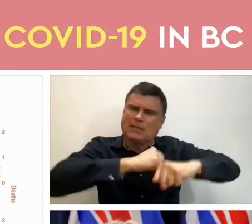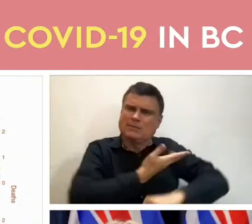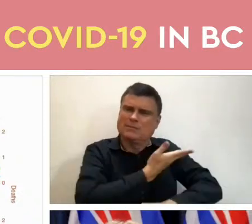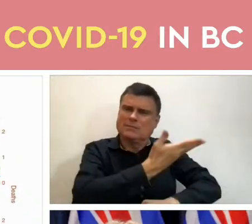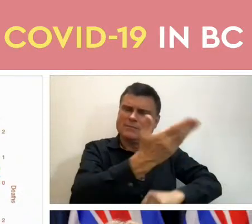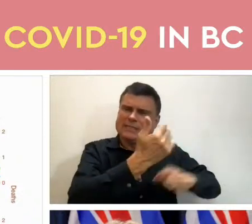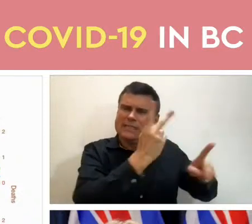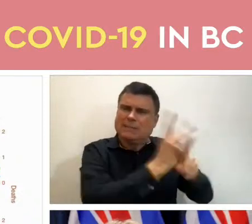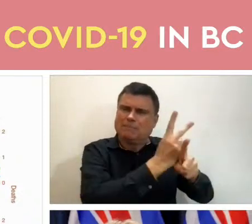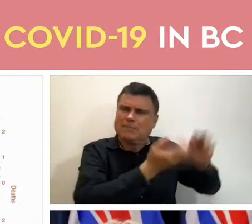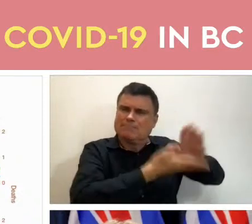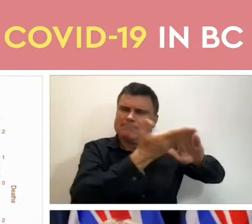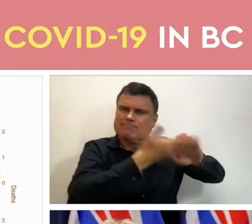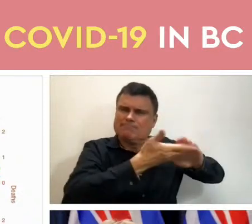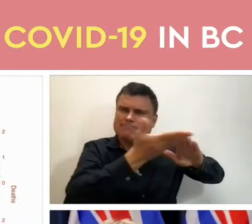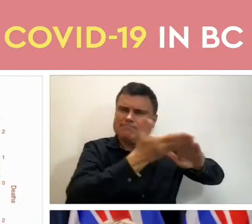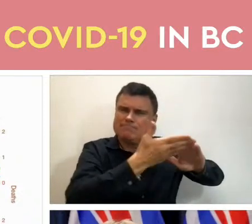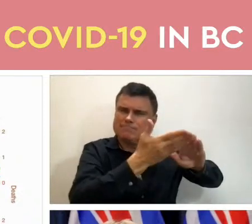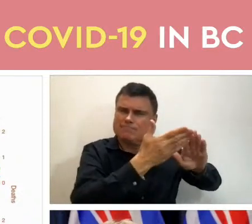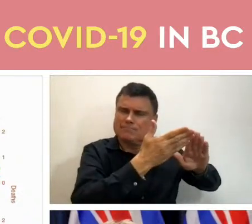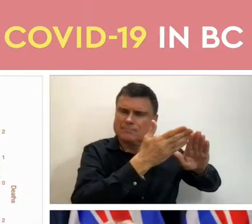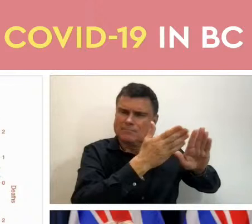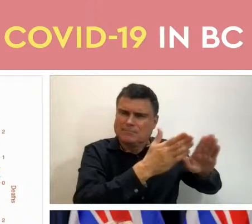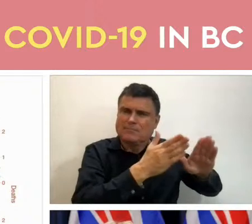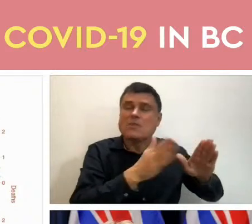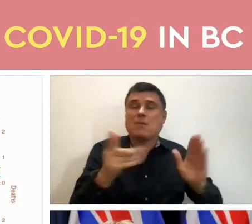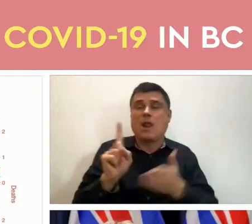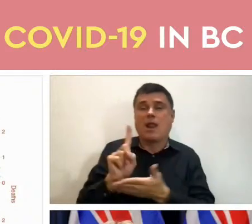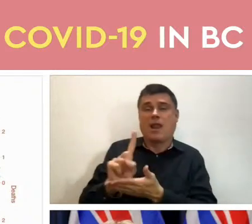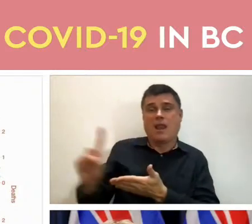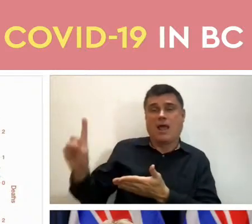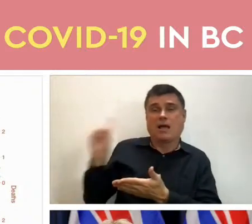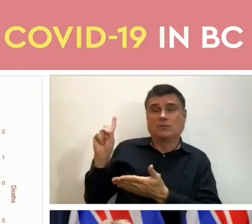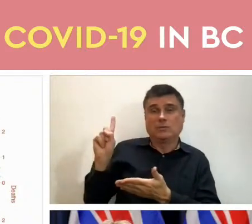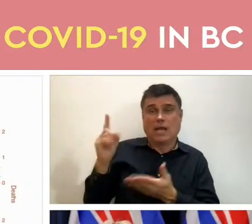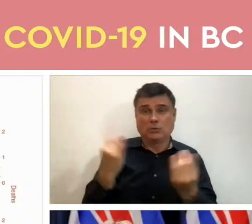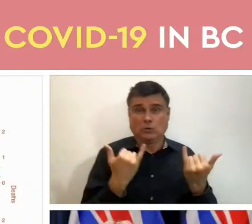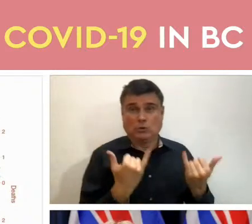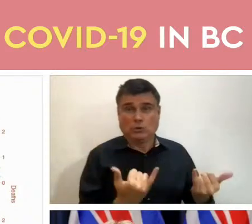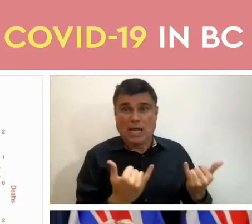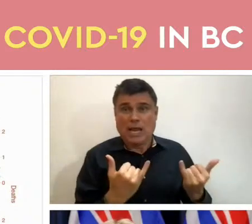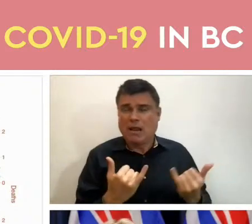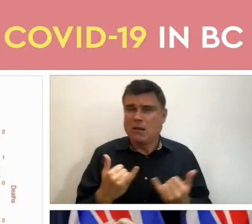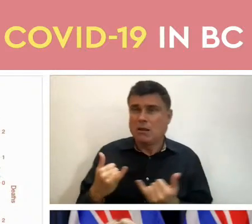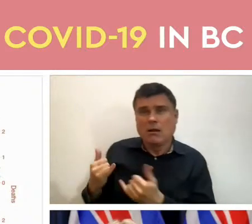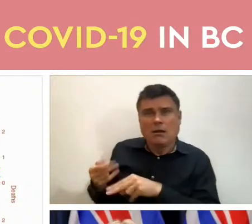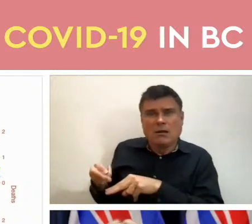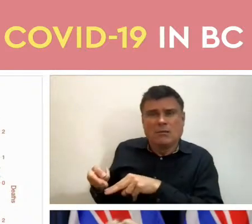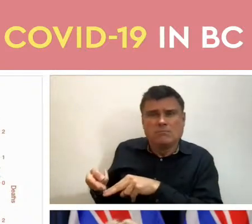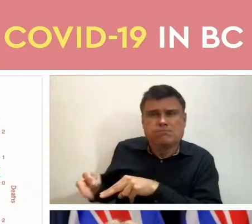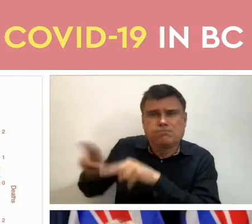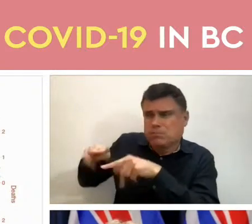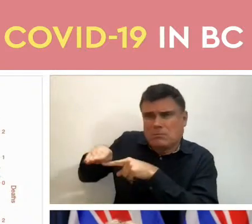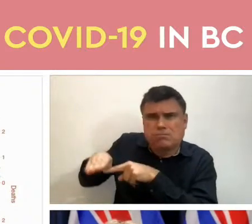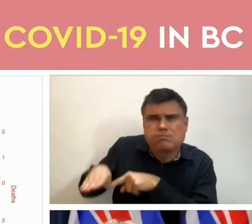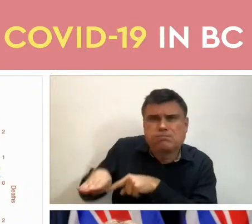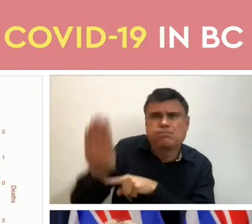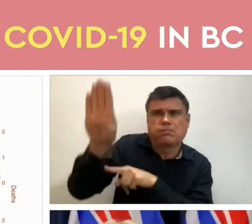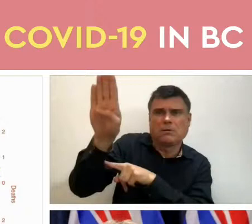last week, we have seen a rapid takeoff in cases particularly in Vancouver coastal where cases